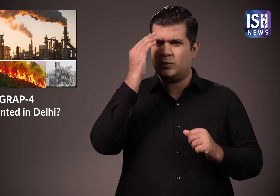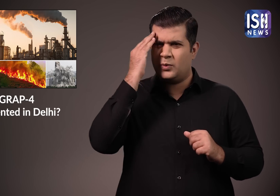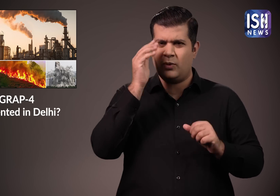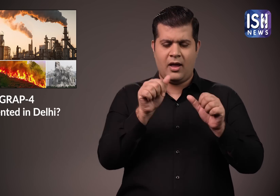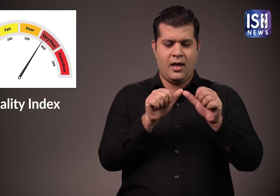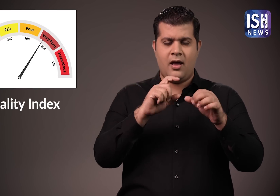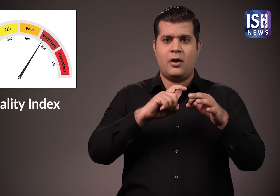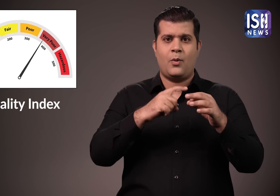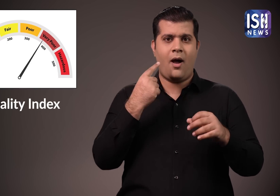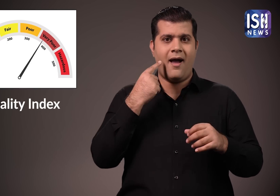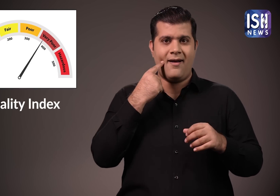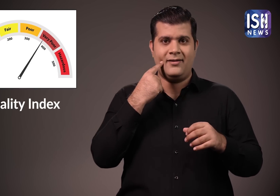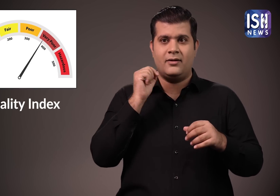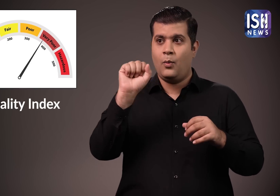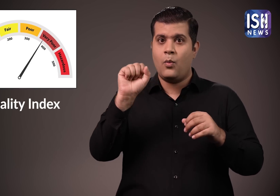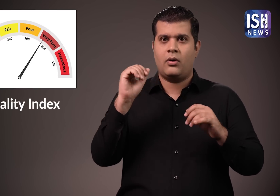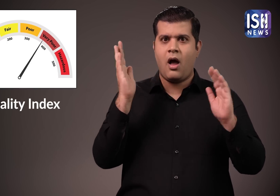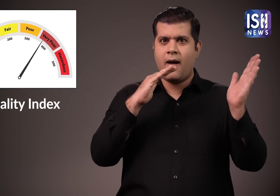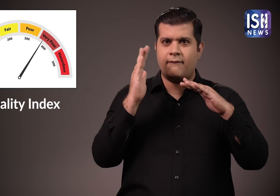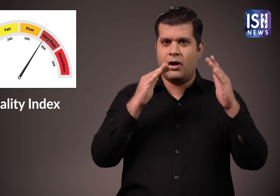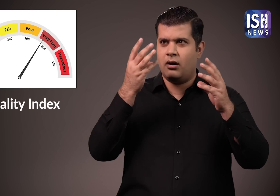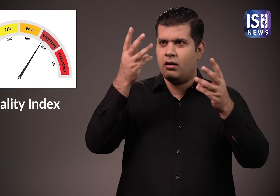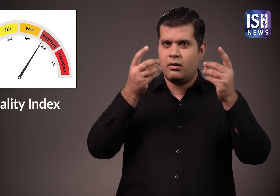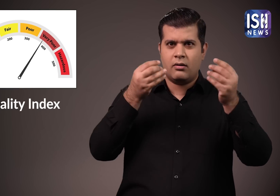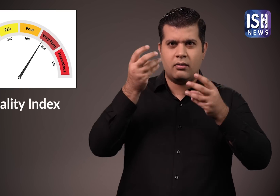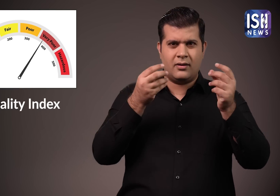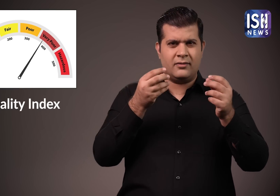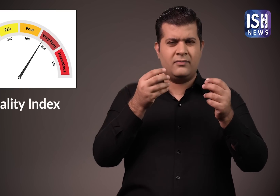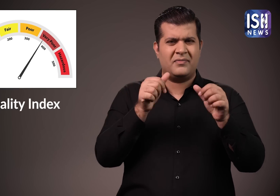You know that AQI measures the quality of air.